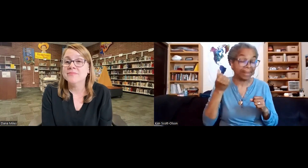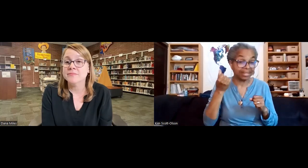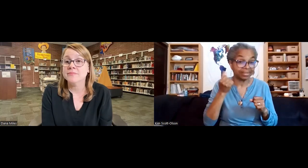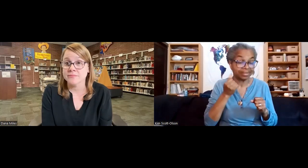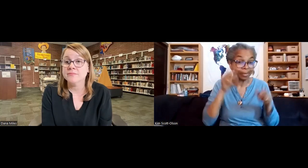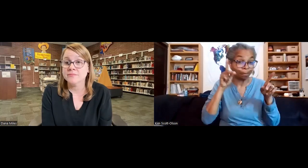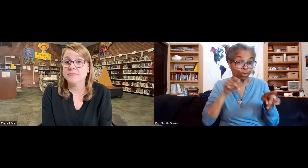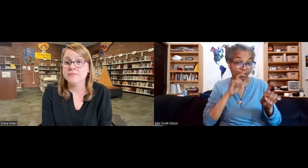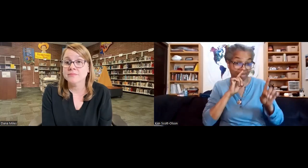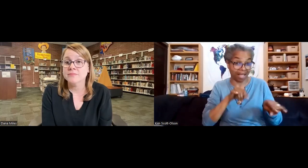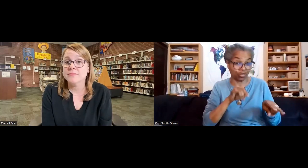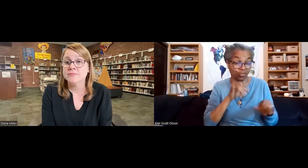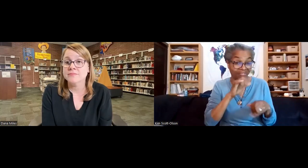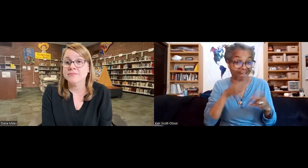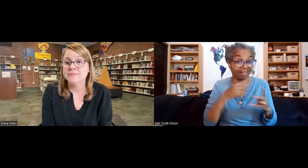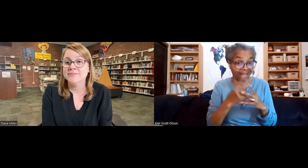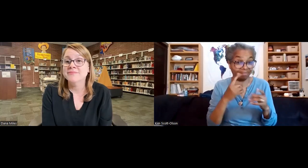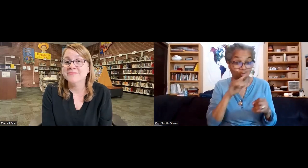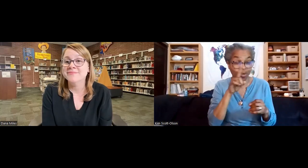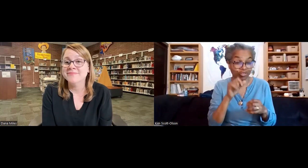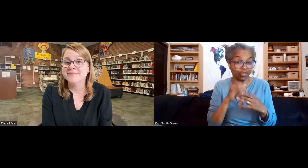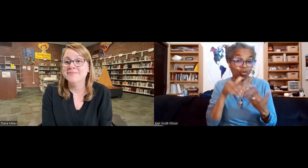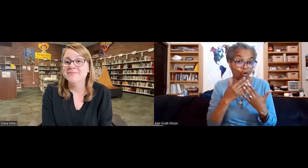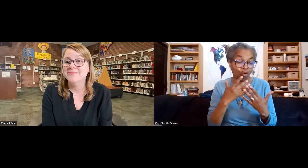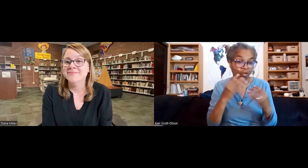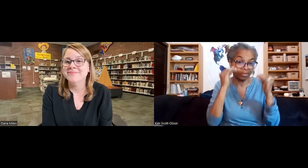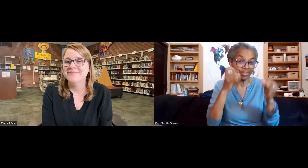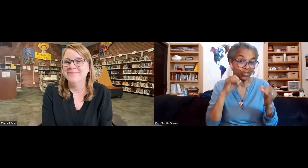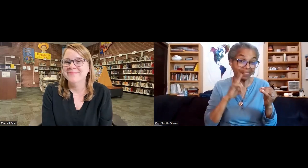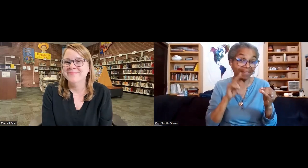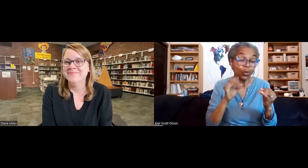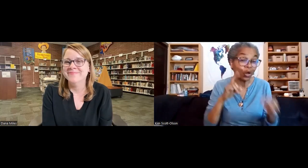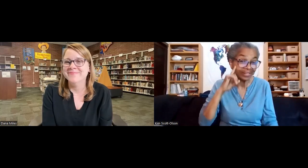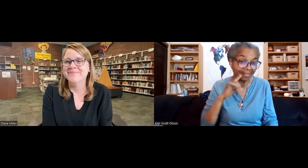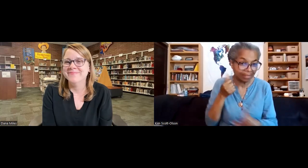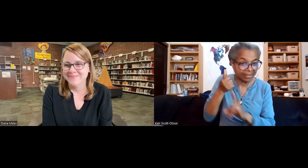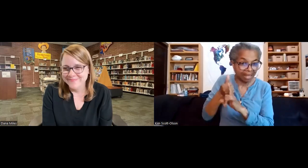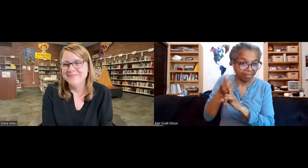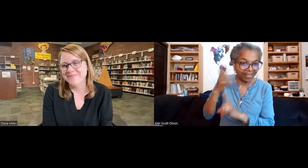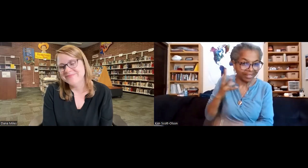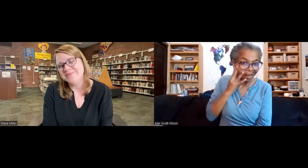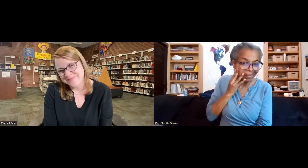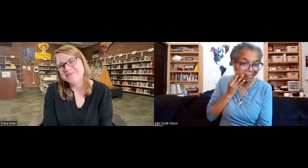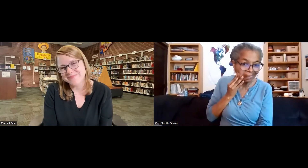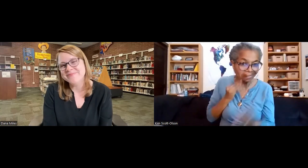I think the best answer to that kind of question would be from Teachers of the Deaf or those who are Deaf themselves.